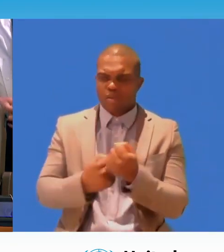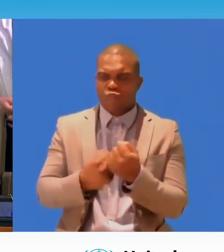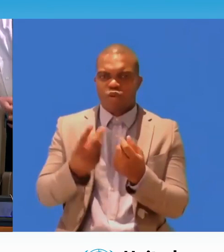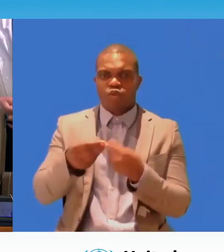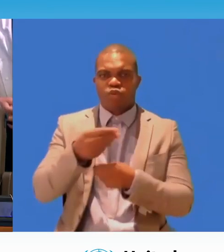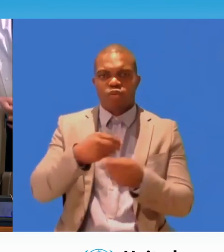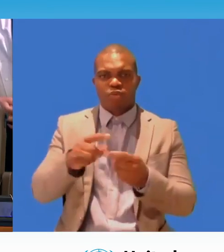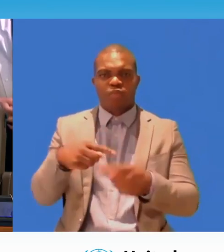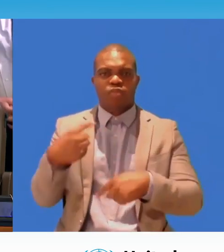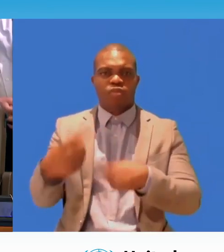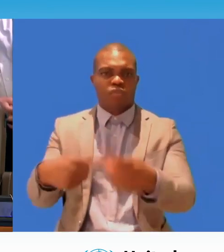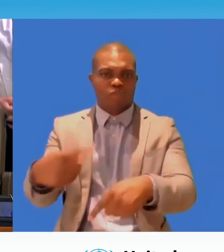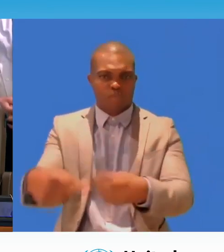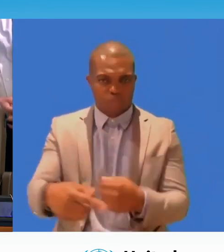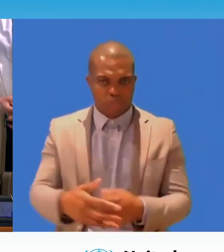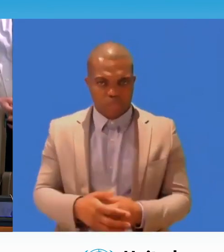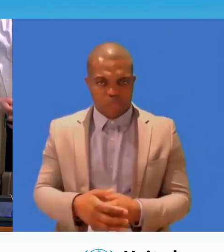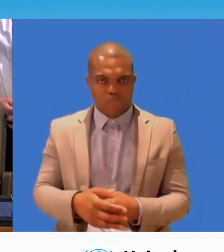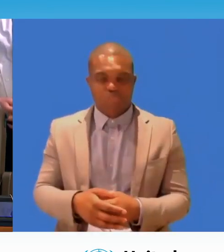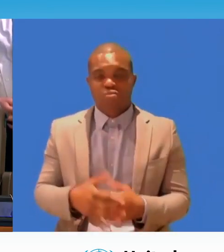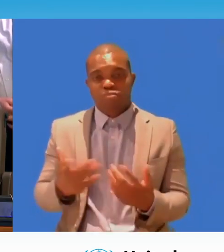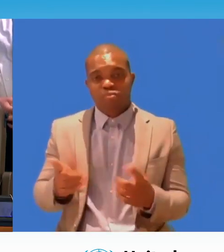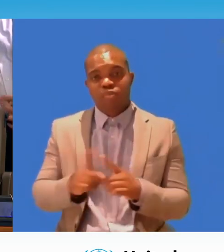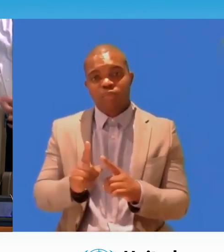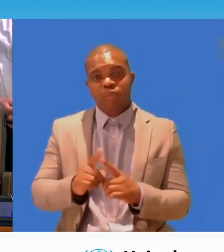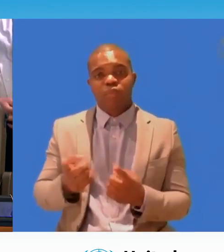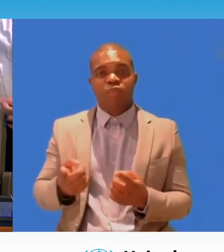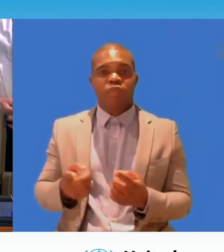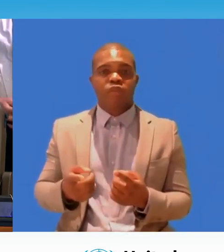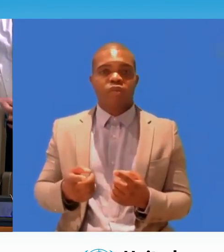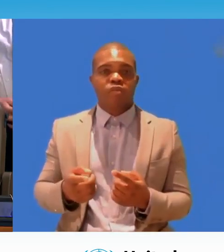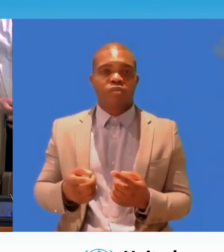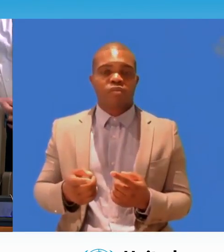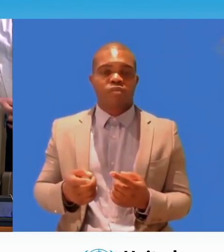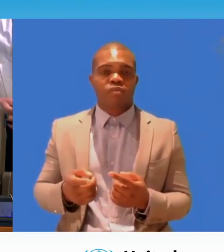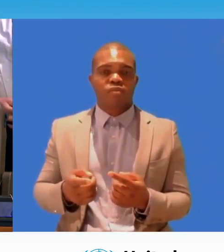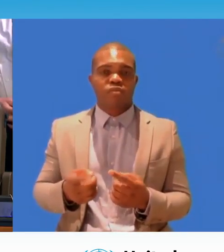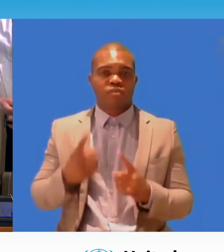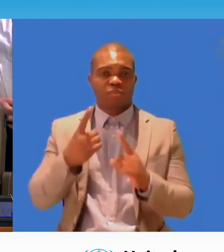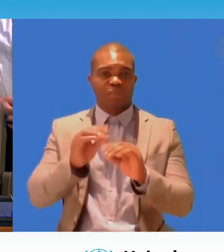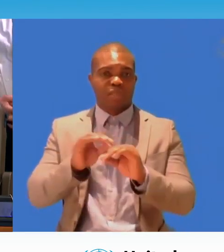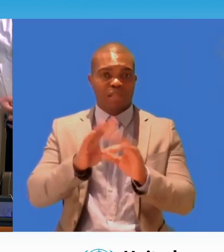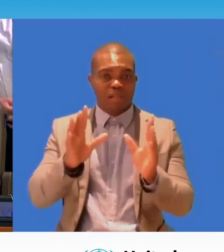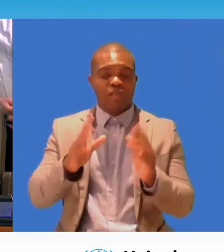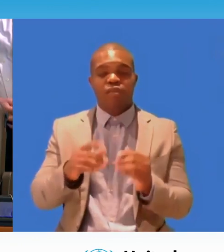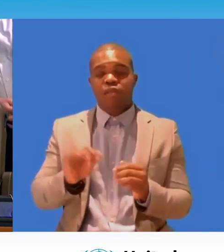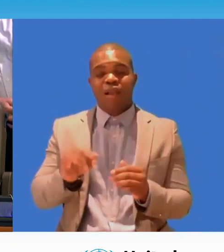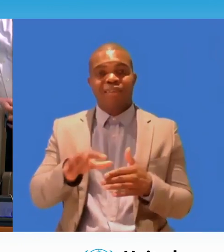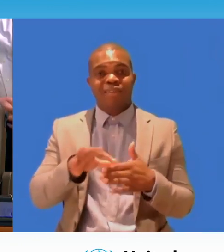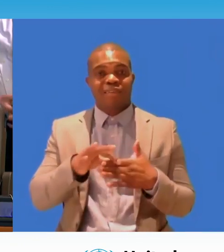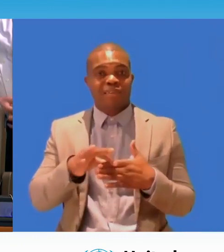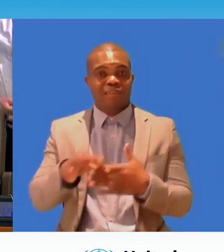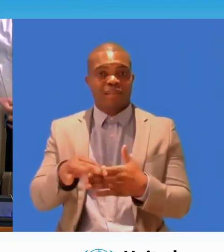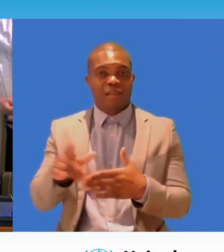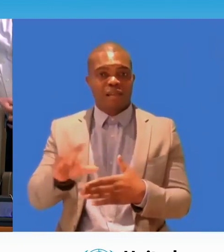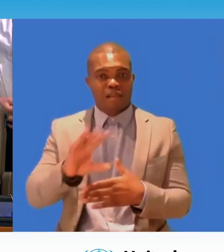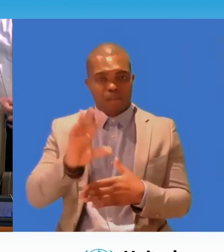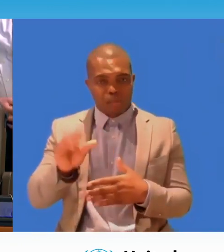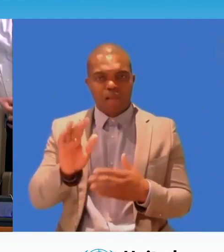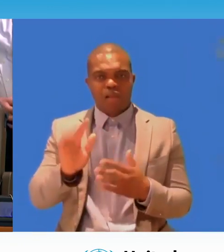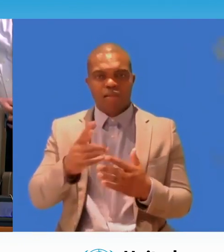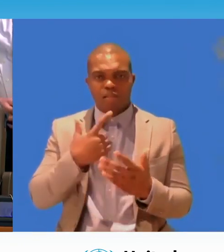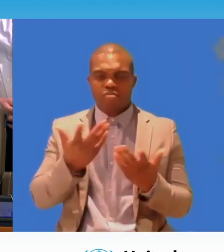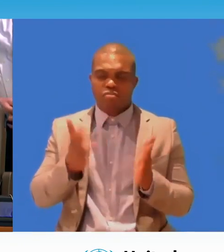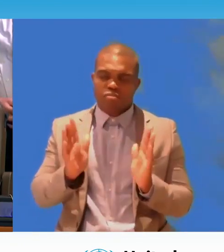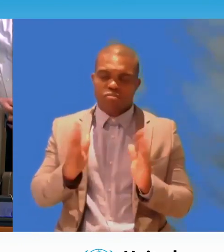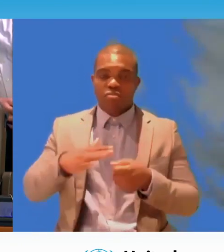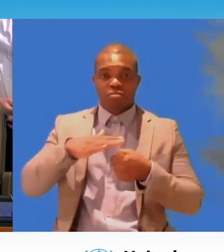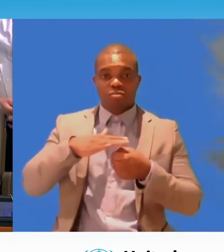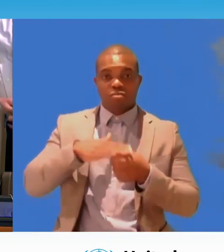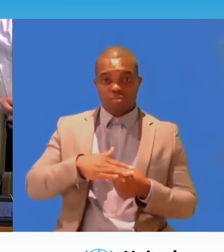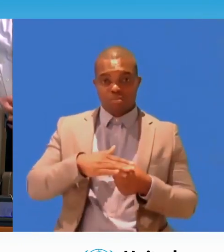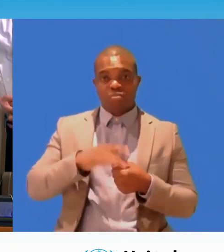Dr Sam ad communicate that in adversity lies advancement for embracing cycle of um in like